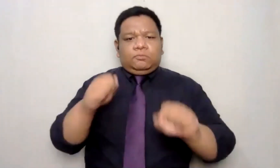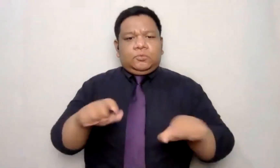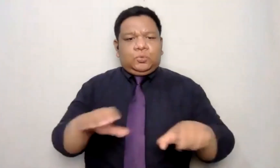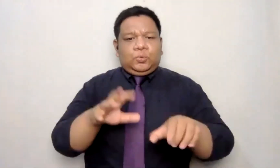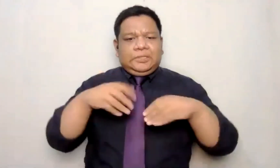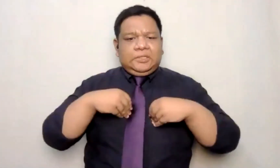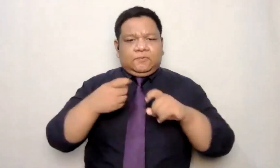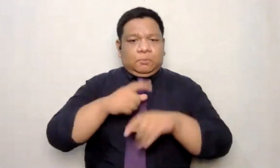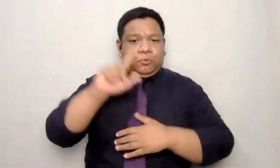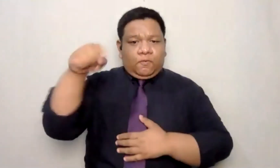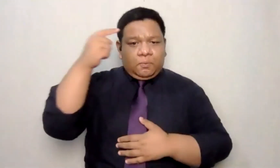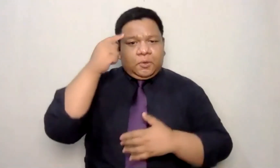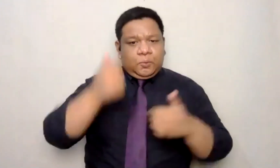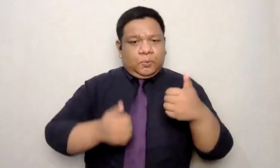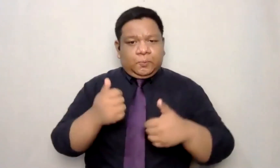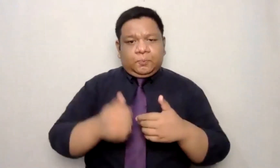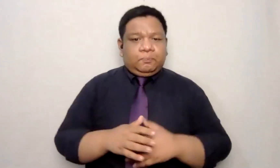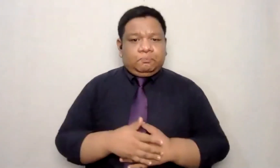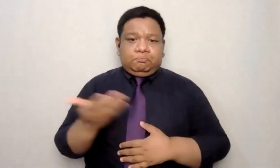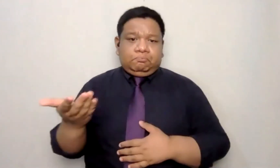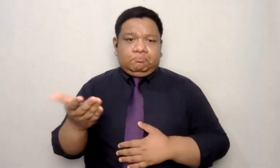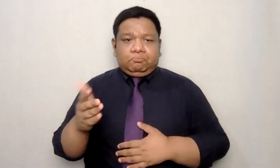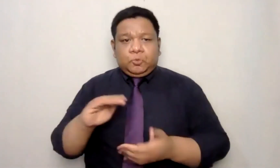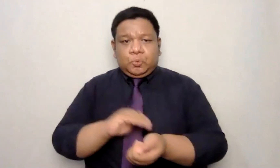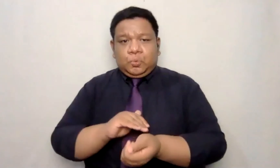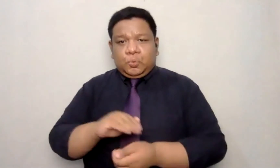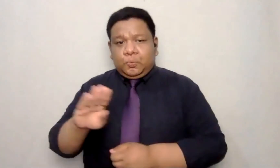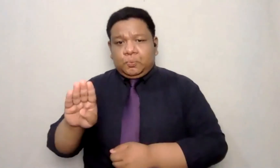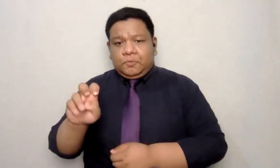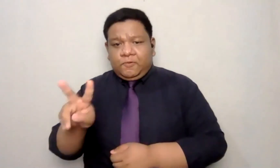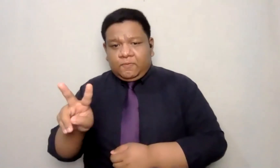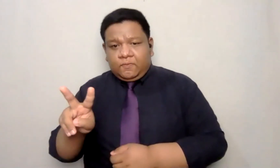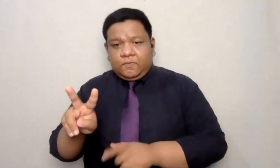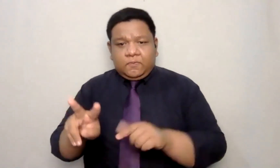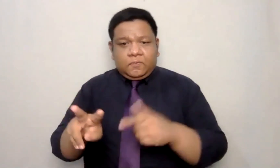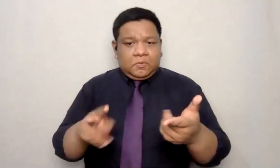Maybe you can answer this Doc Bev.